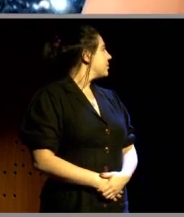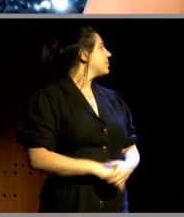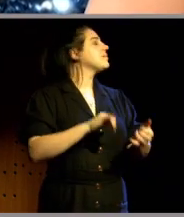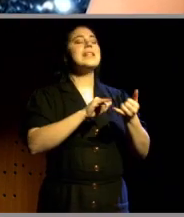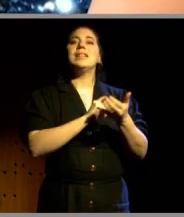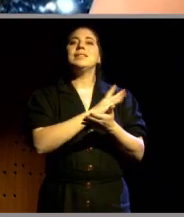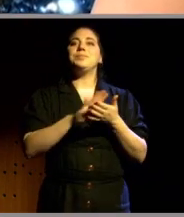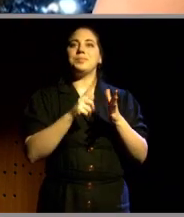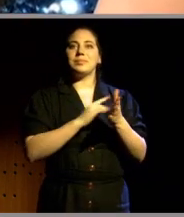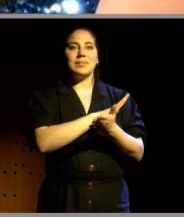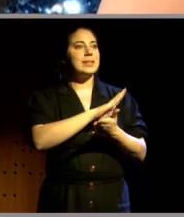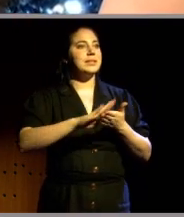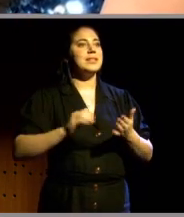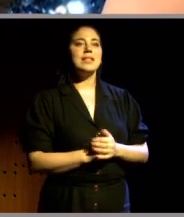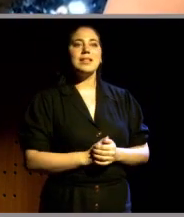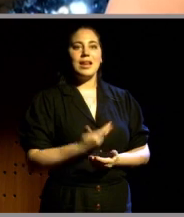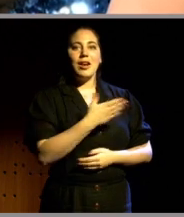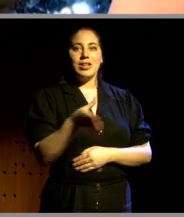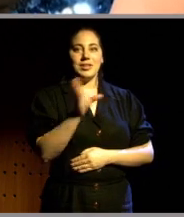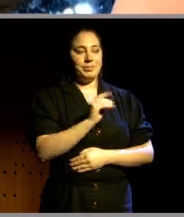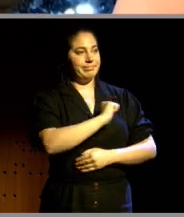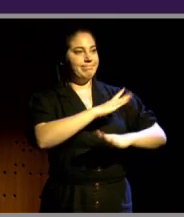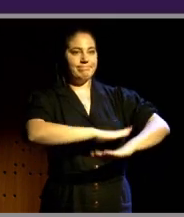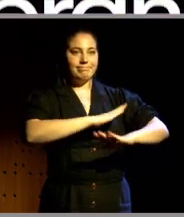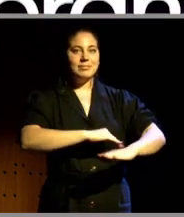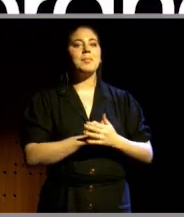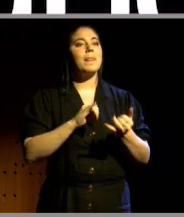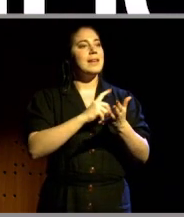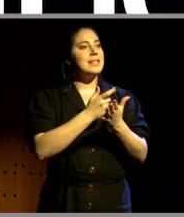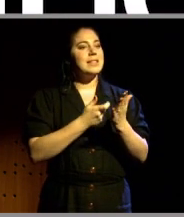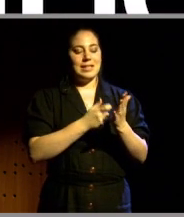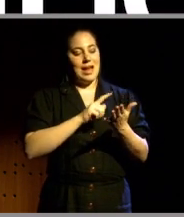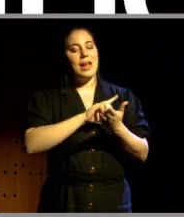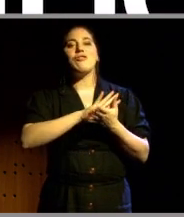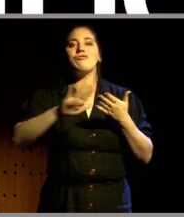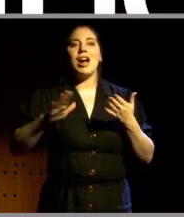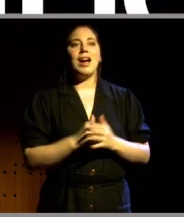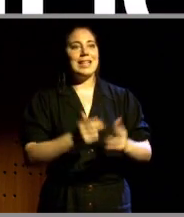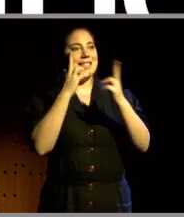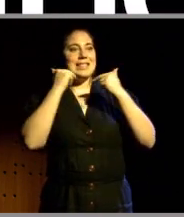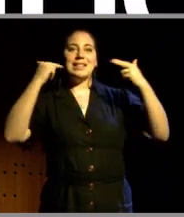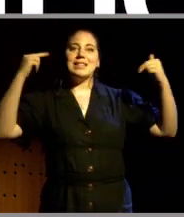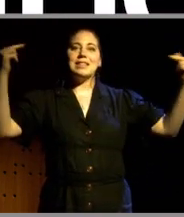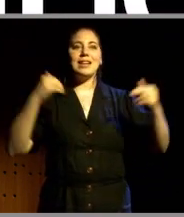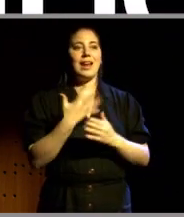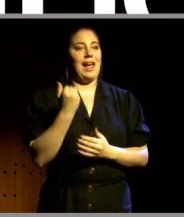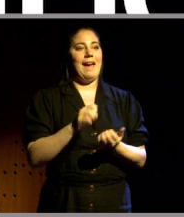and Cannemegal clans of the Darug nation. Sarah is a highly accomplished soprano, having earned a Bachelor of Music degree